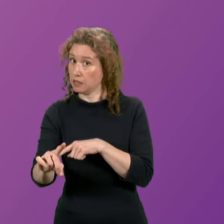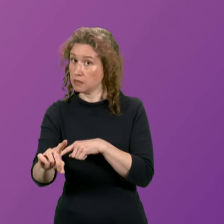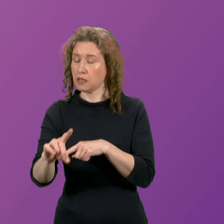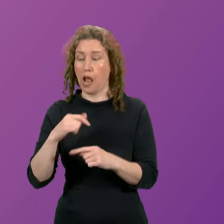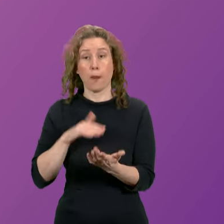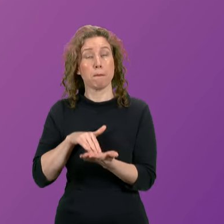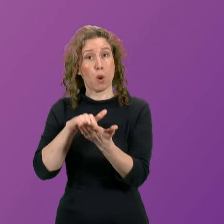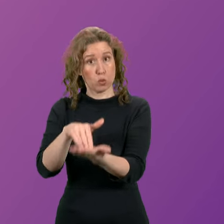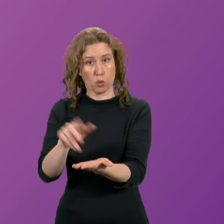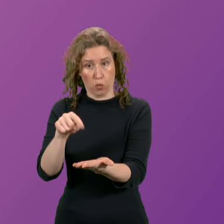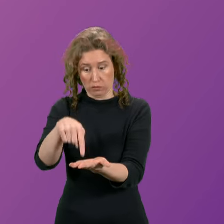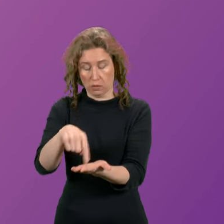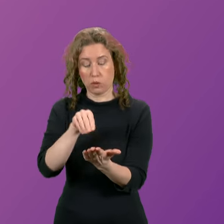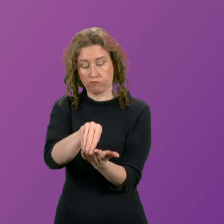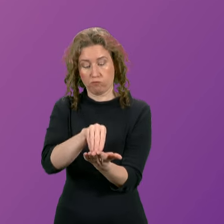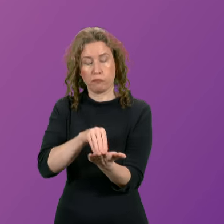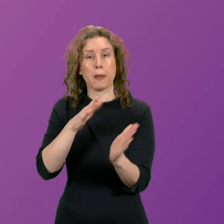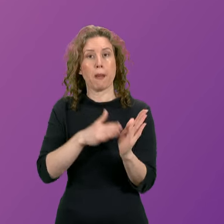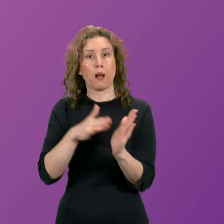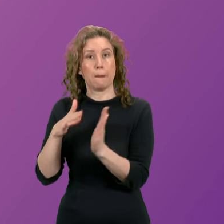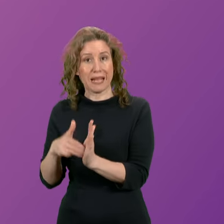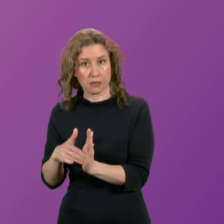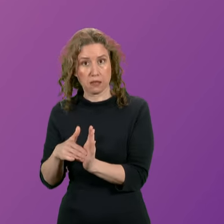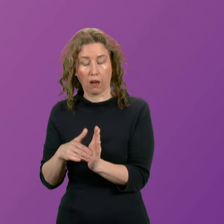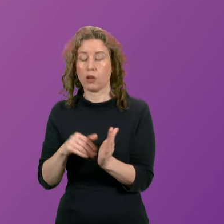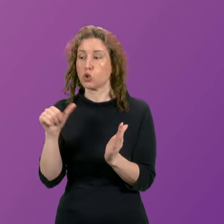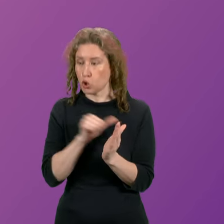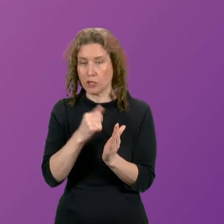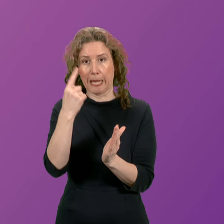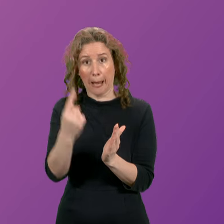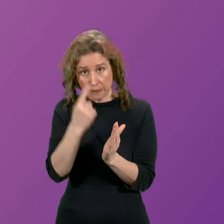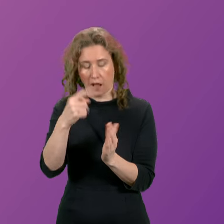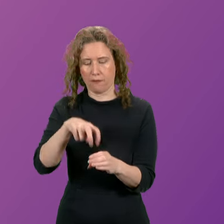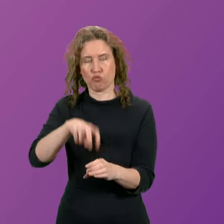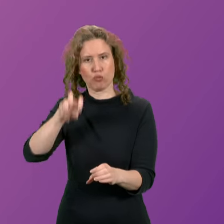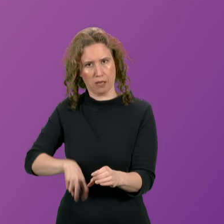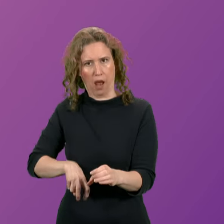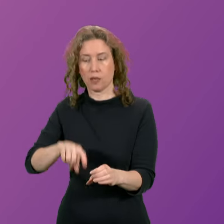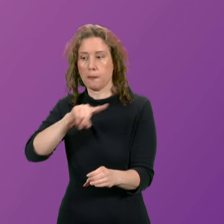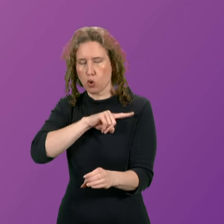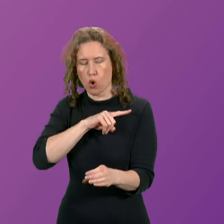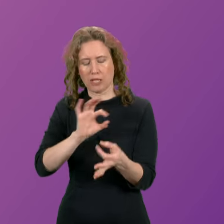motion will state that Michael Matheson should resign for misusing taxpayers’